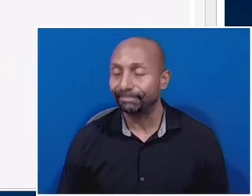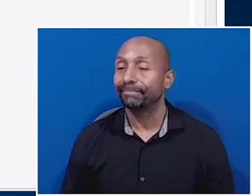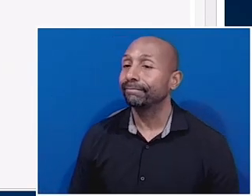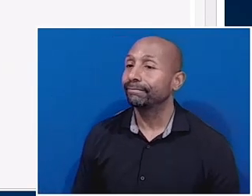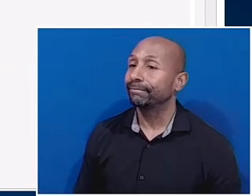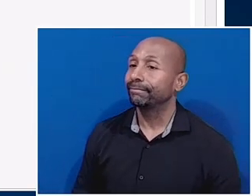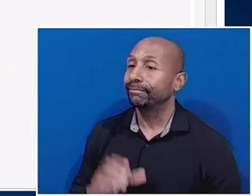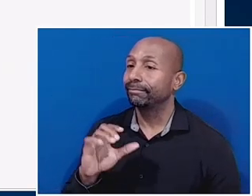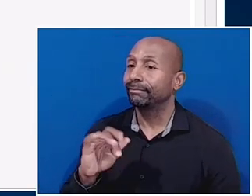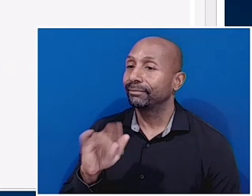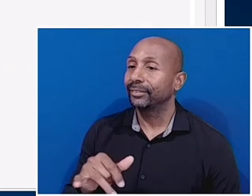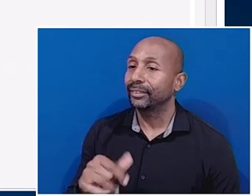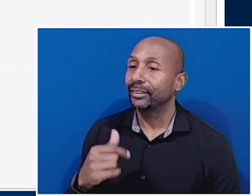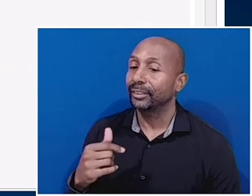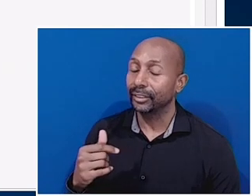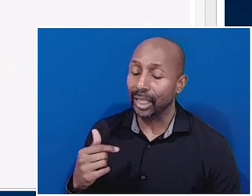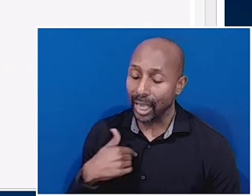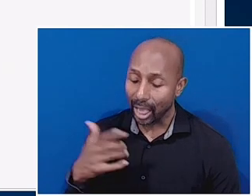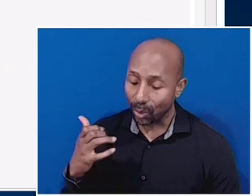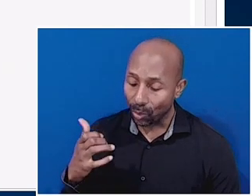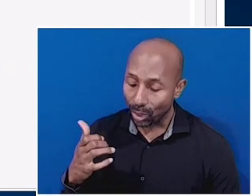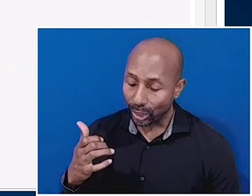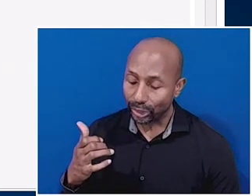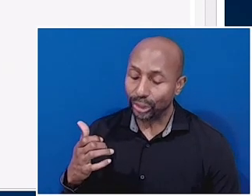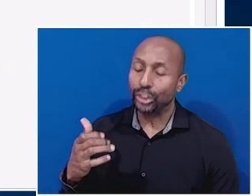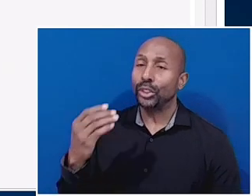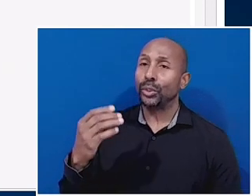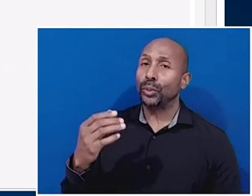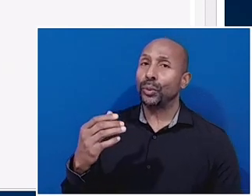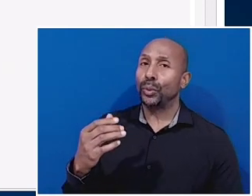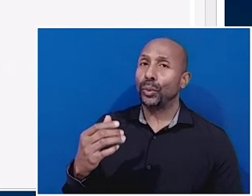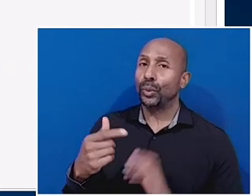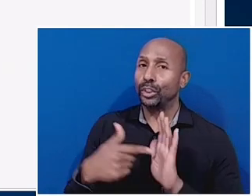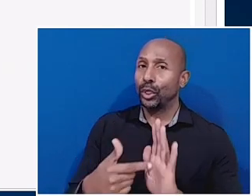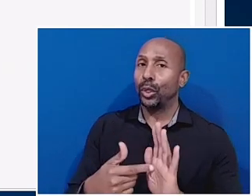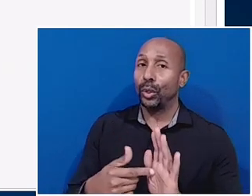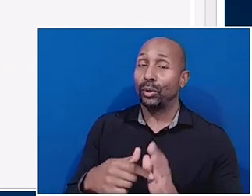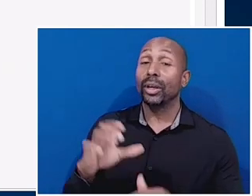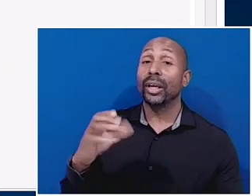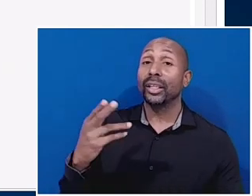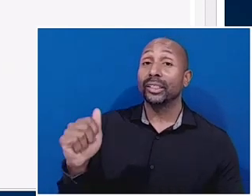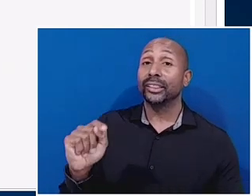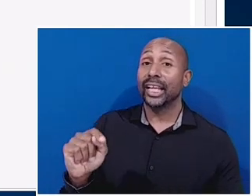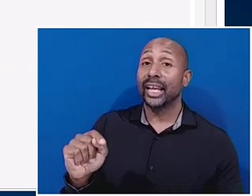Herman, in the chat, there is a message from Legal Aid that said they proposed